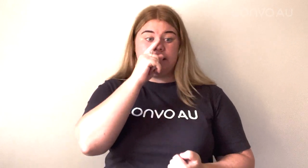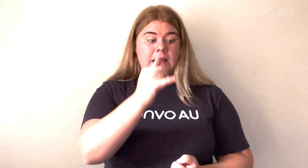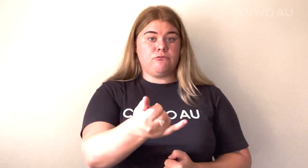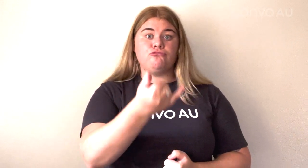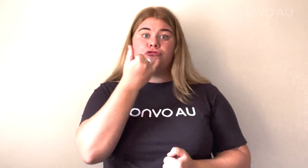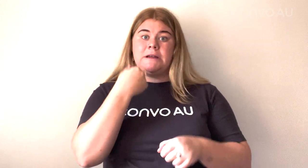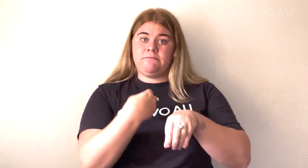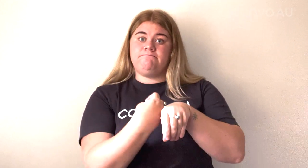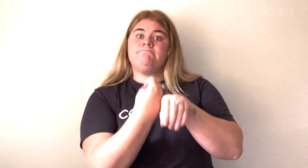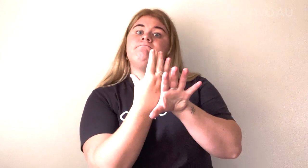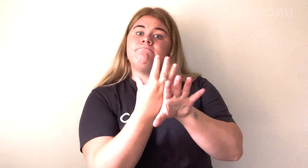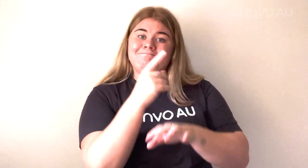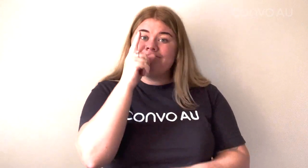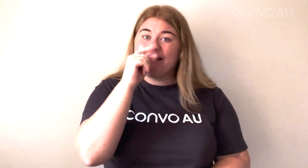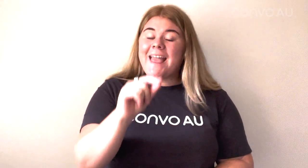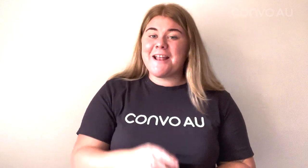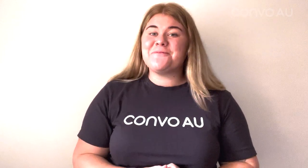for live video chat.